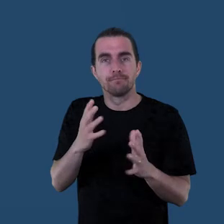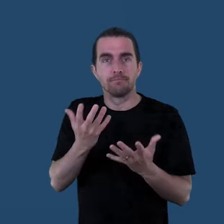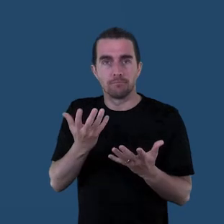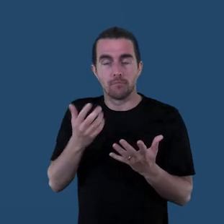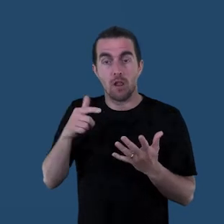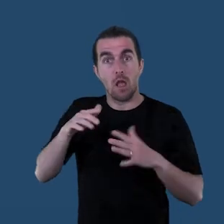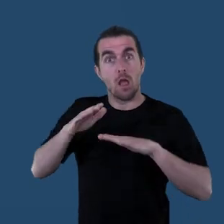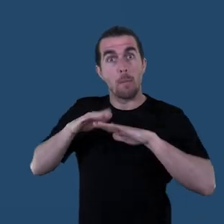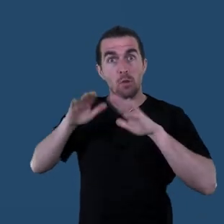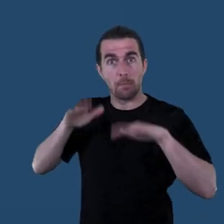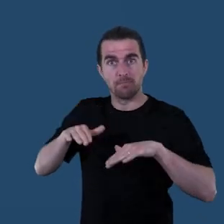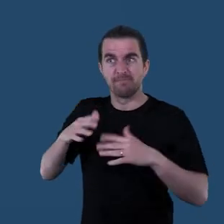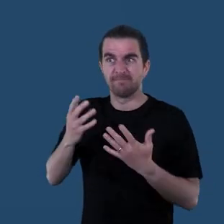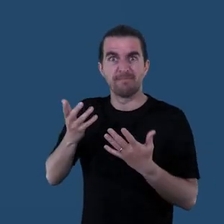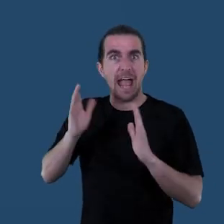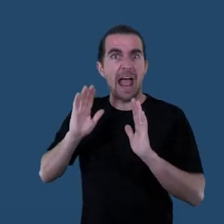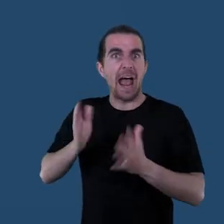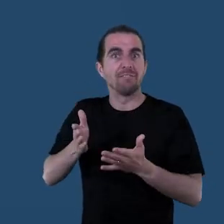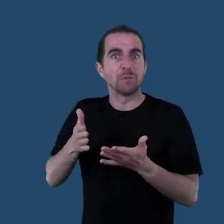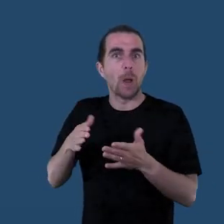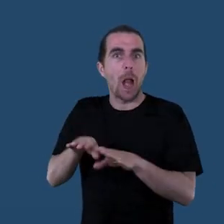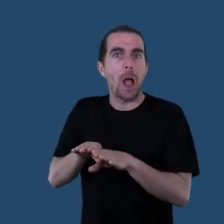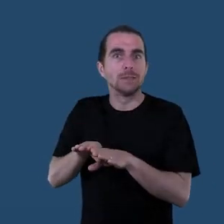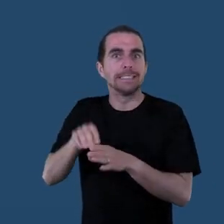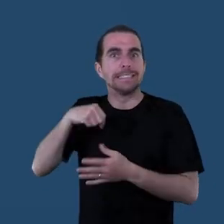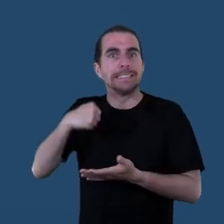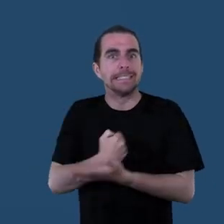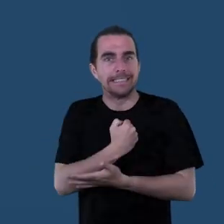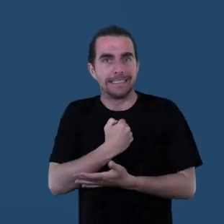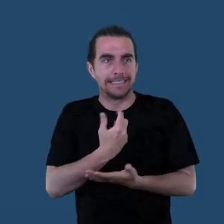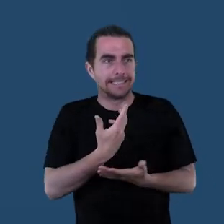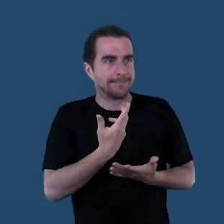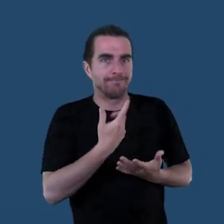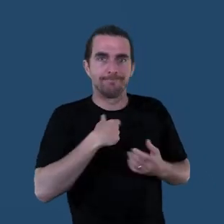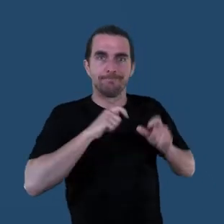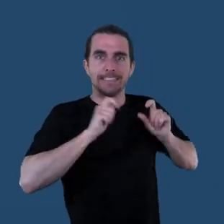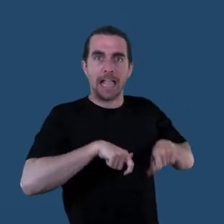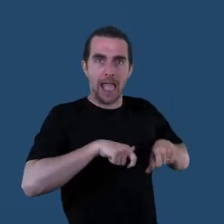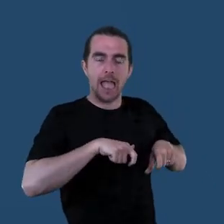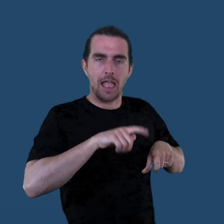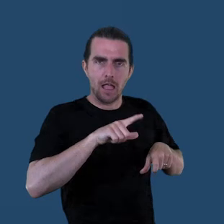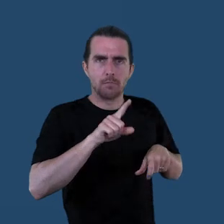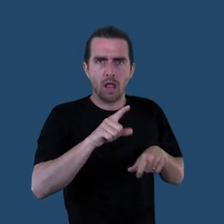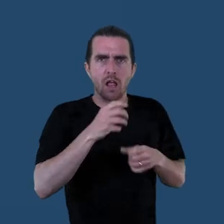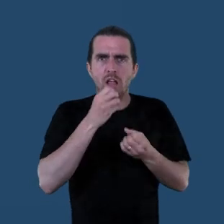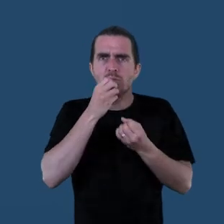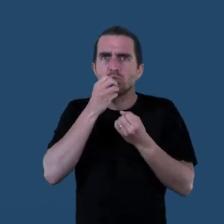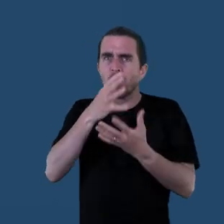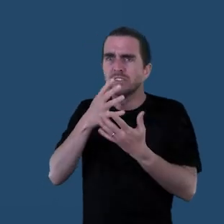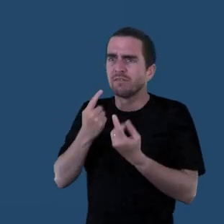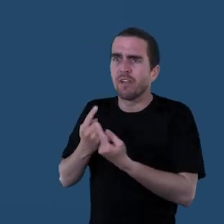obviously with the museum currently being shut, this wonderful collection is not as accessible